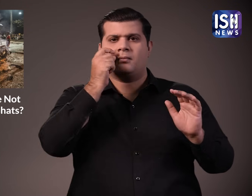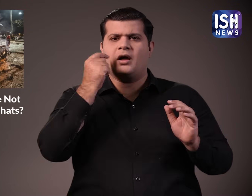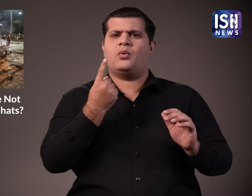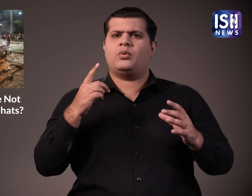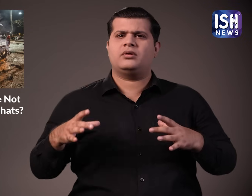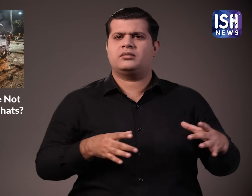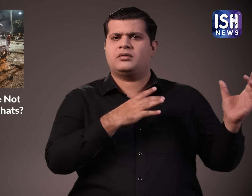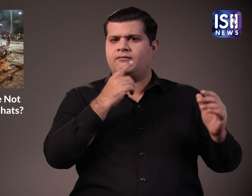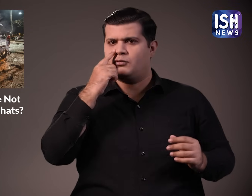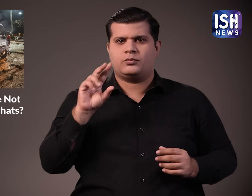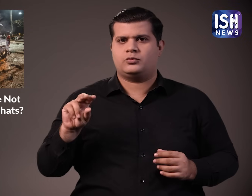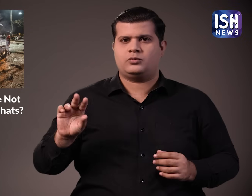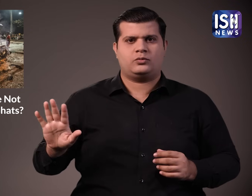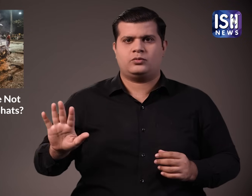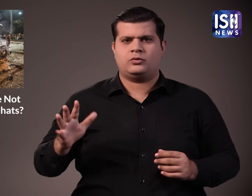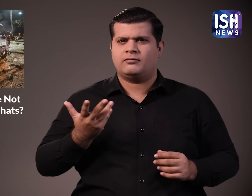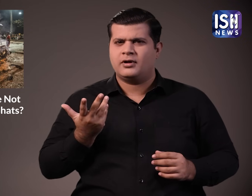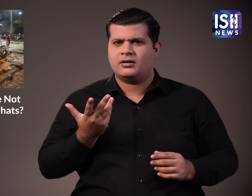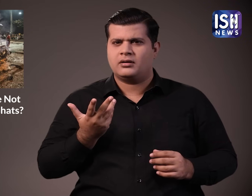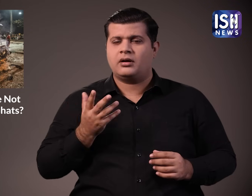But only men participate in the last procession and not the women. Why?